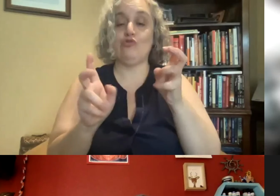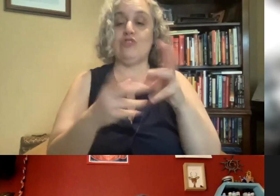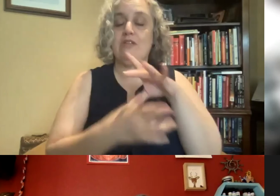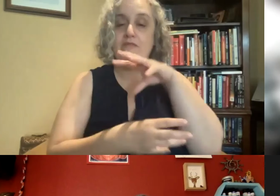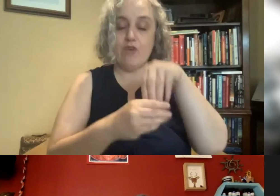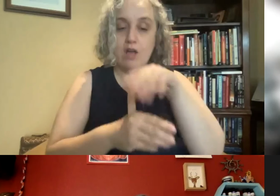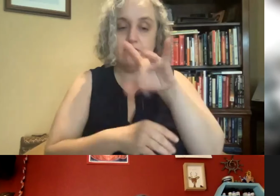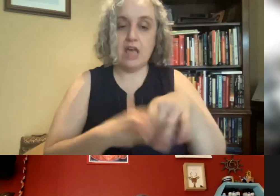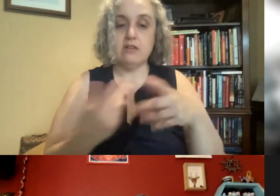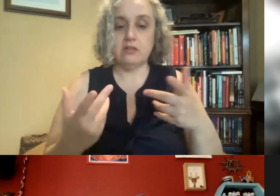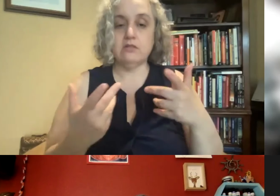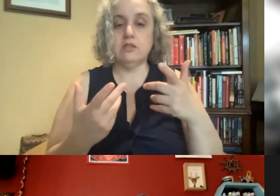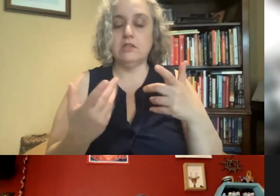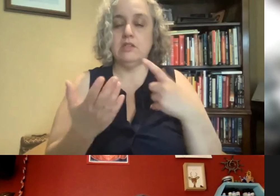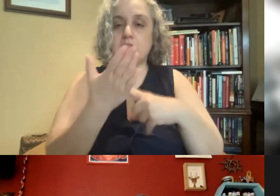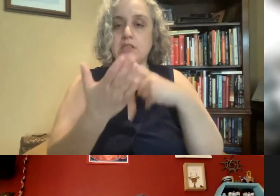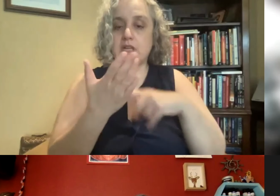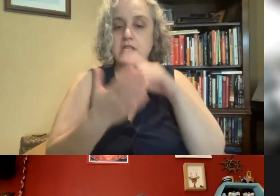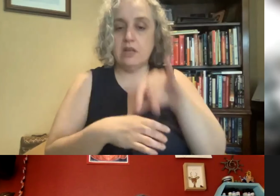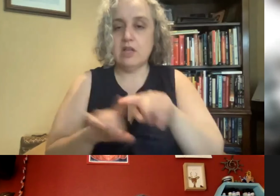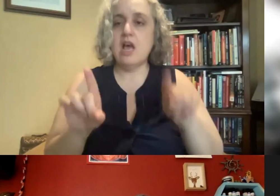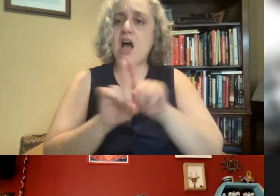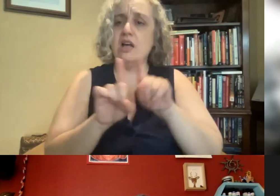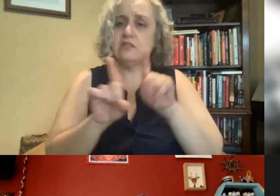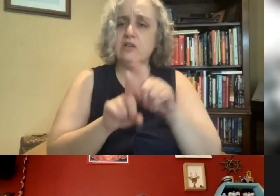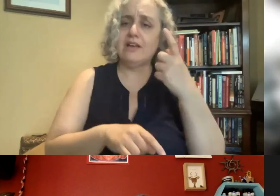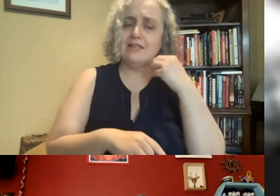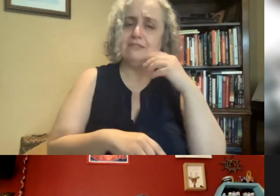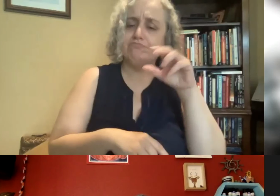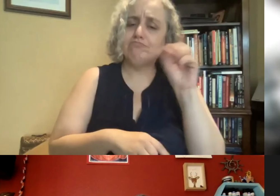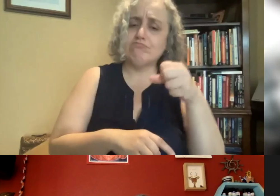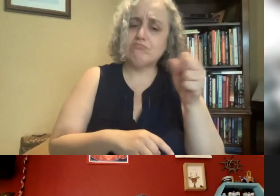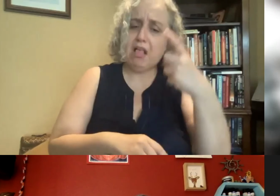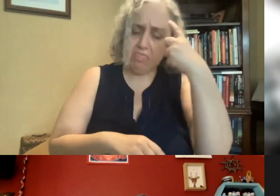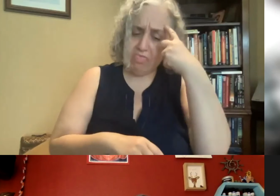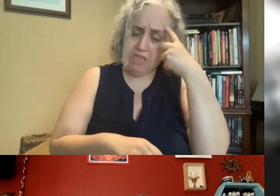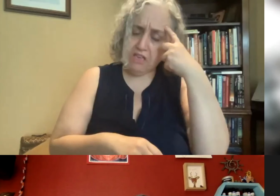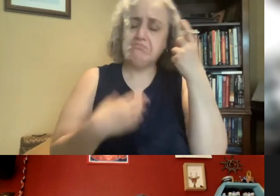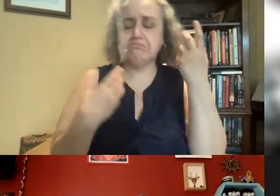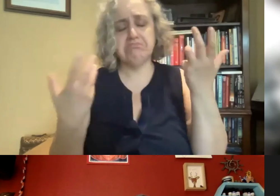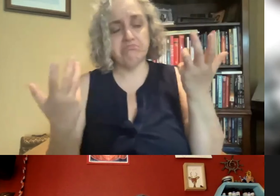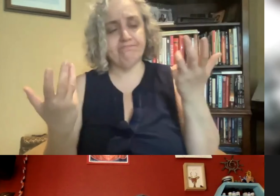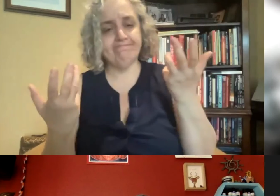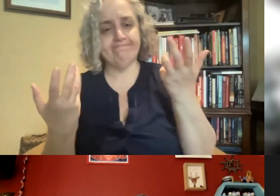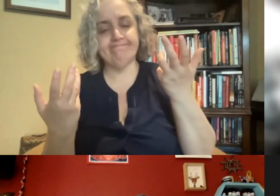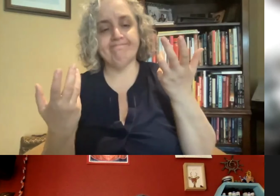Yes. I think there are a number of ways in which AI can help with